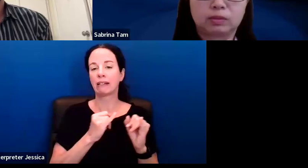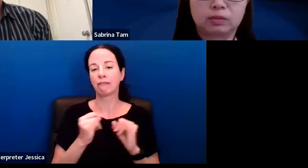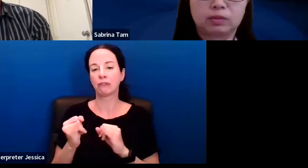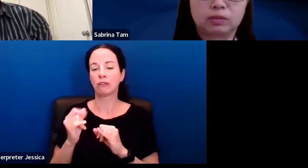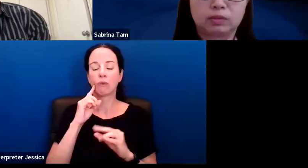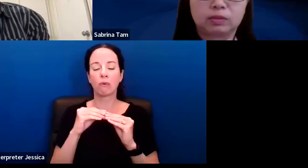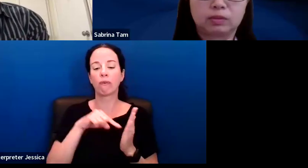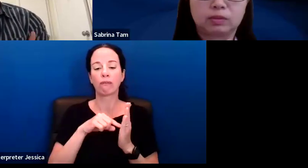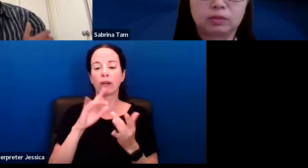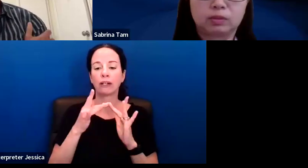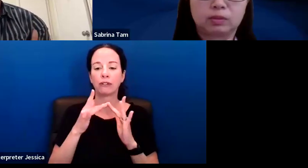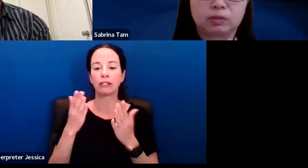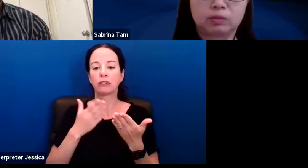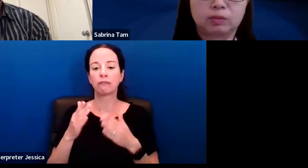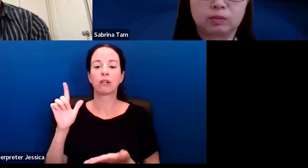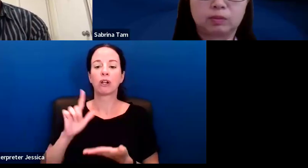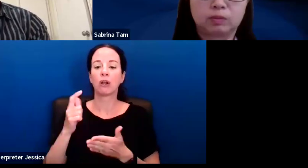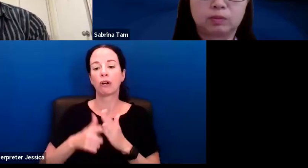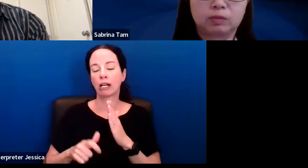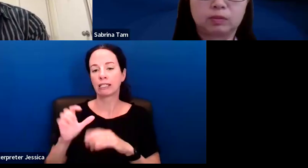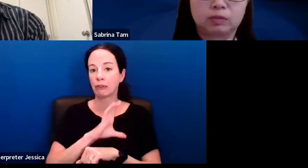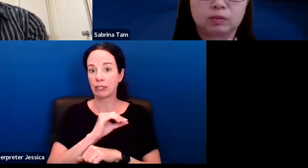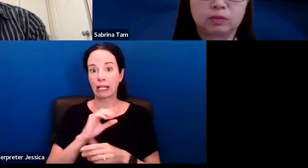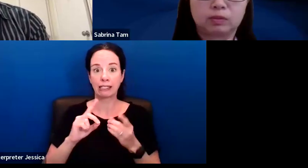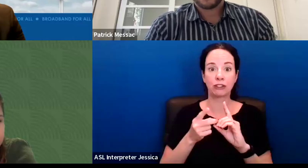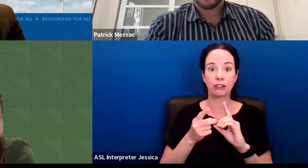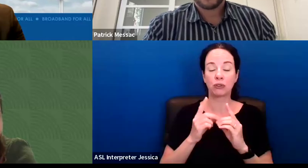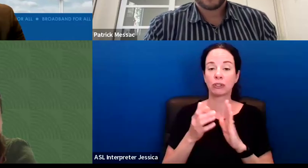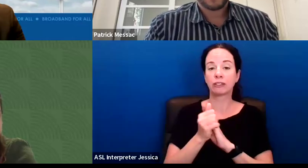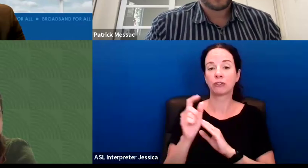service, low-cost computers, and digital skills training. And one of our core resources is